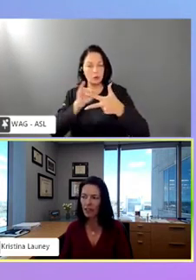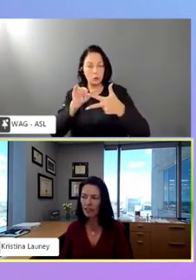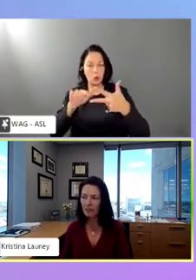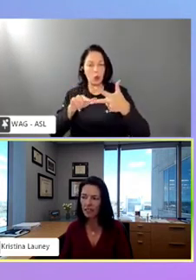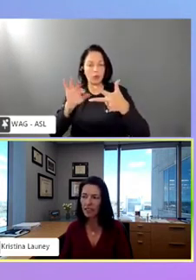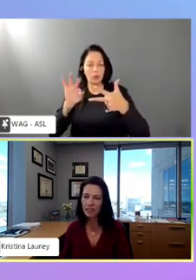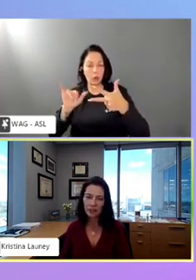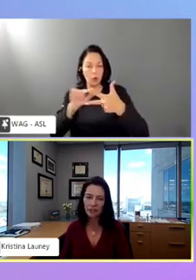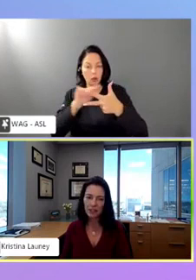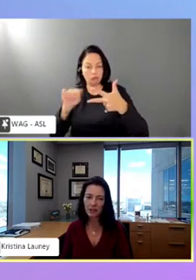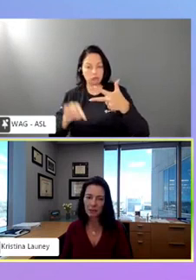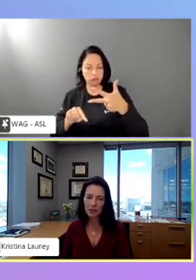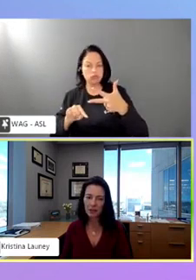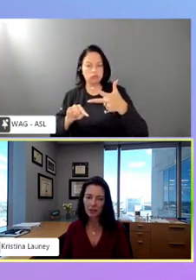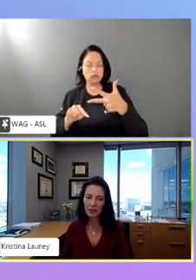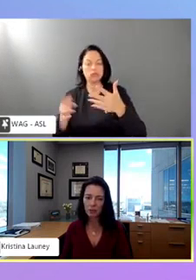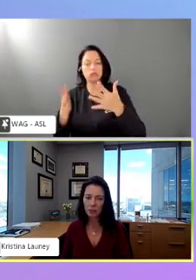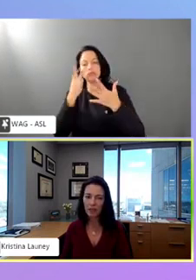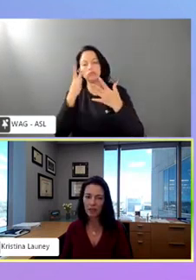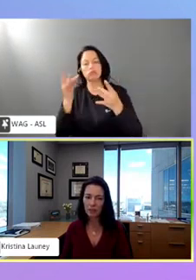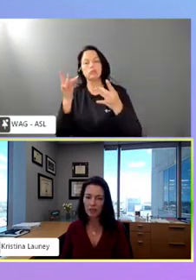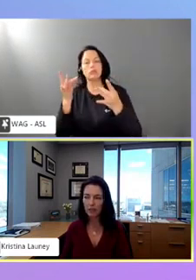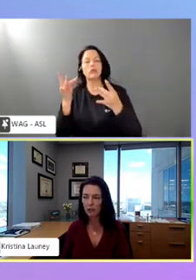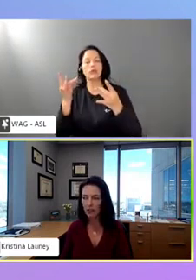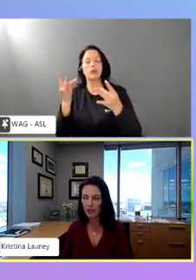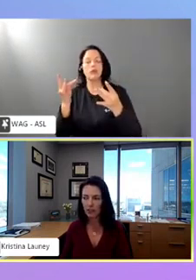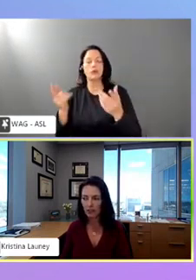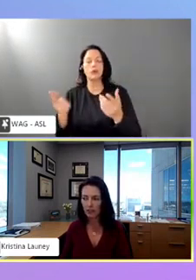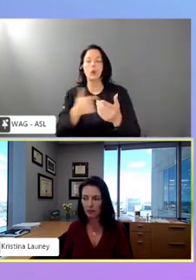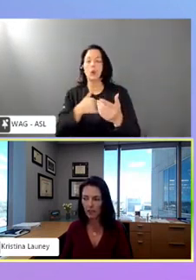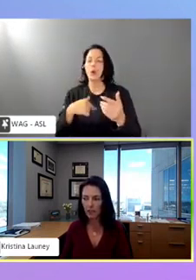when we are looking at the numbers of those big three